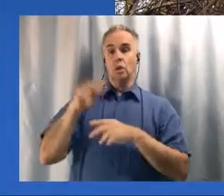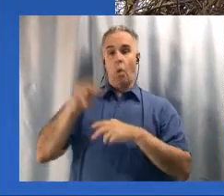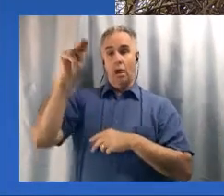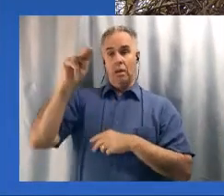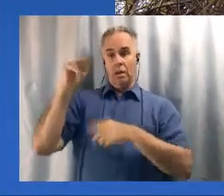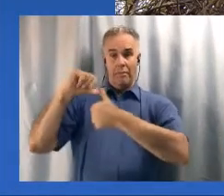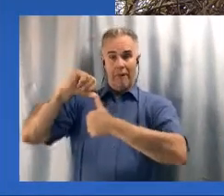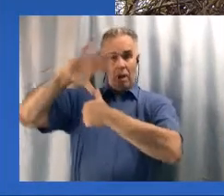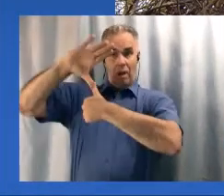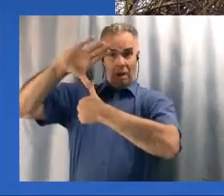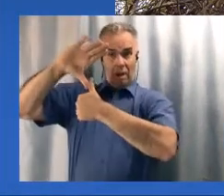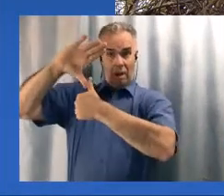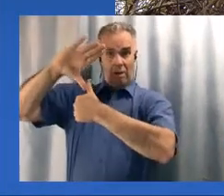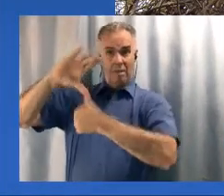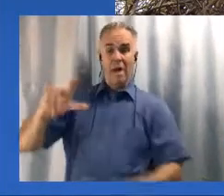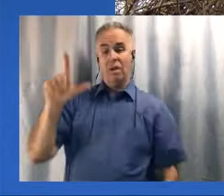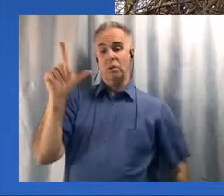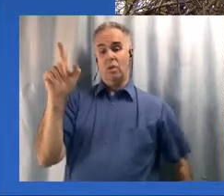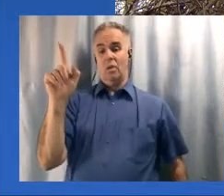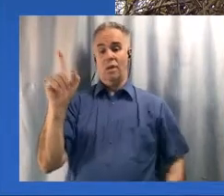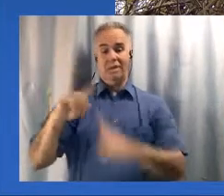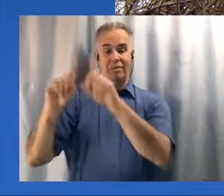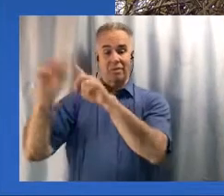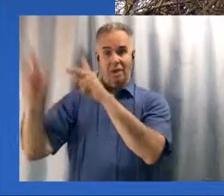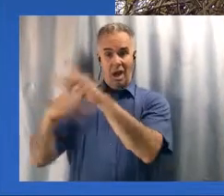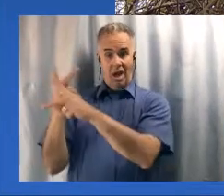The smallest owl, the elf owl,